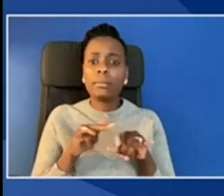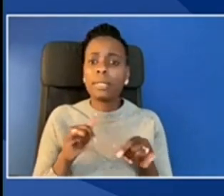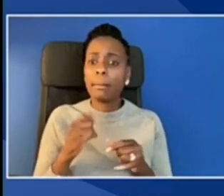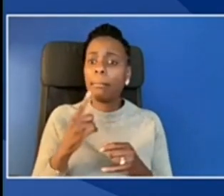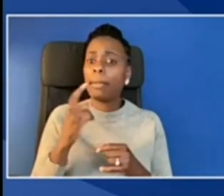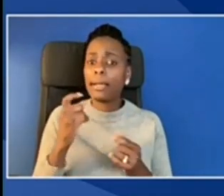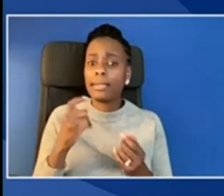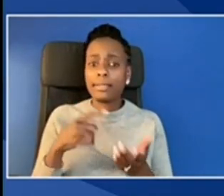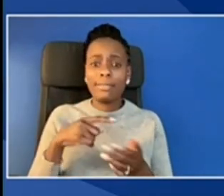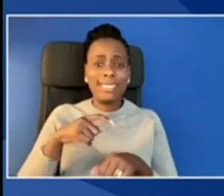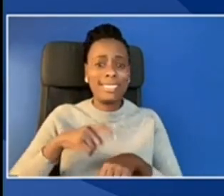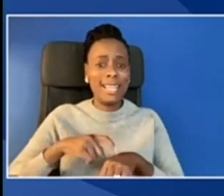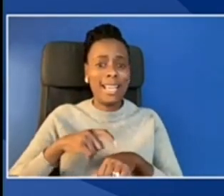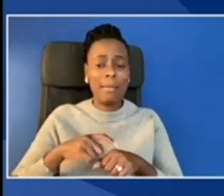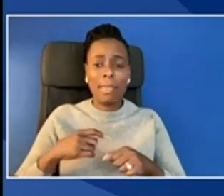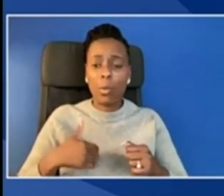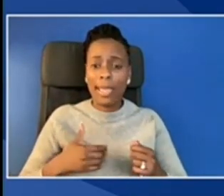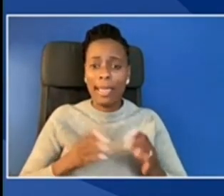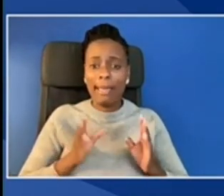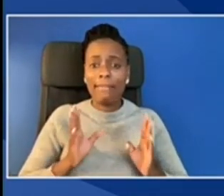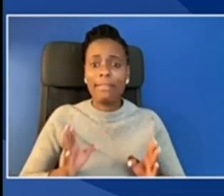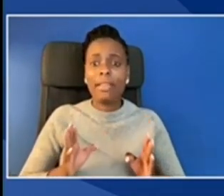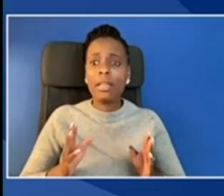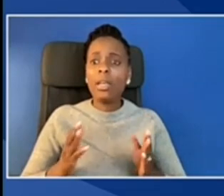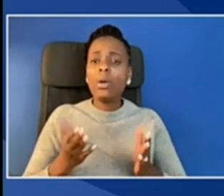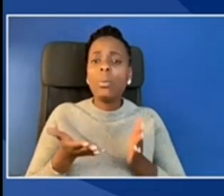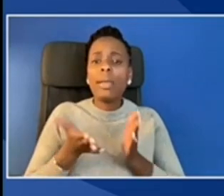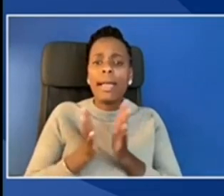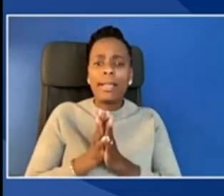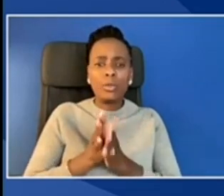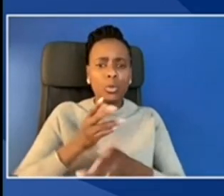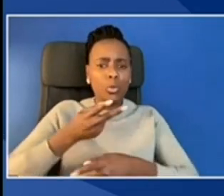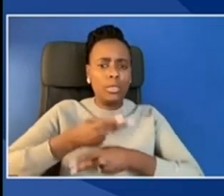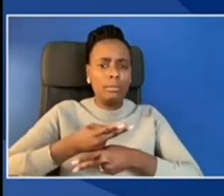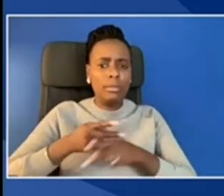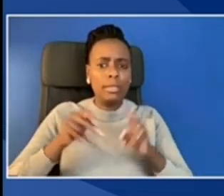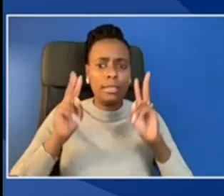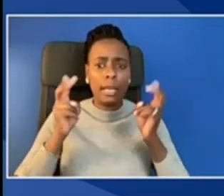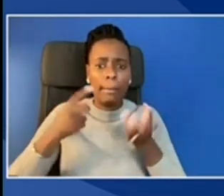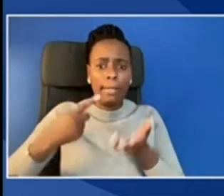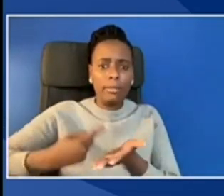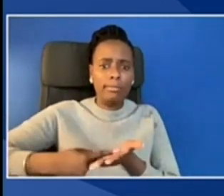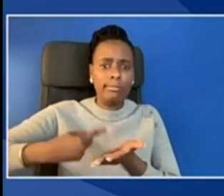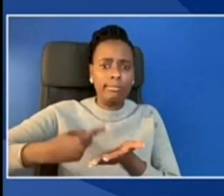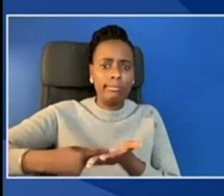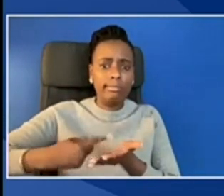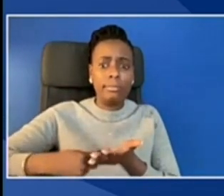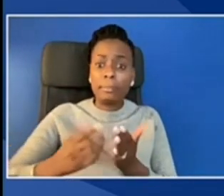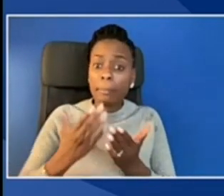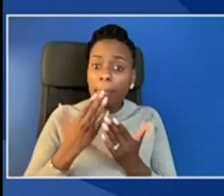have allotted for this, we would kindly like you to keep to the topics at hand. Thank you. Thank you, Cindy.